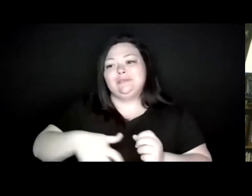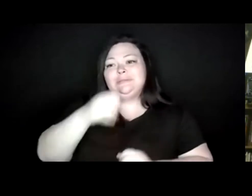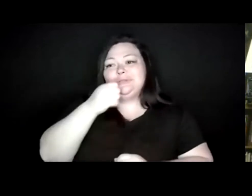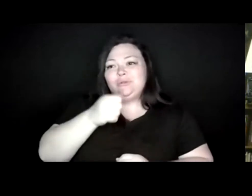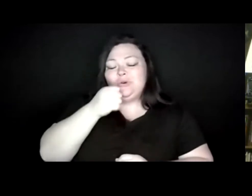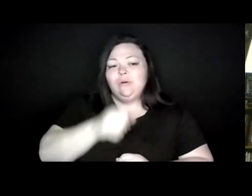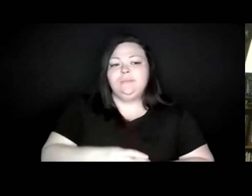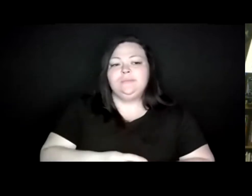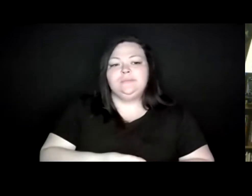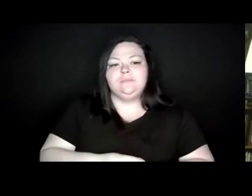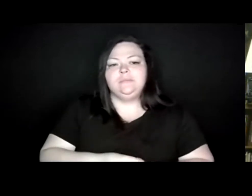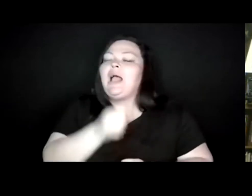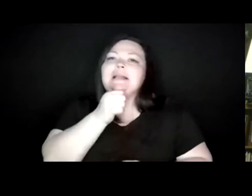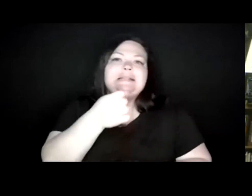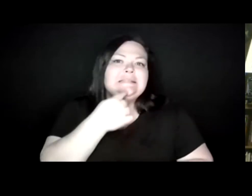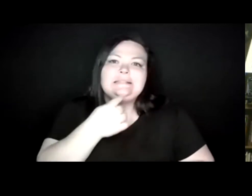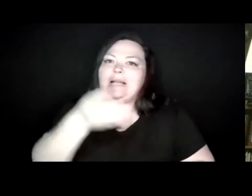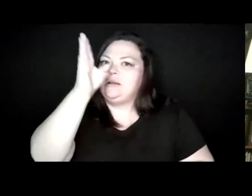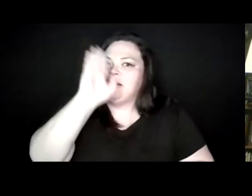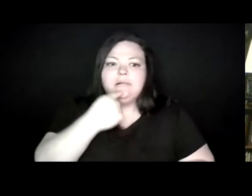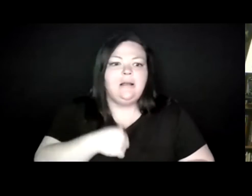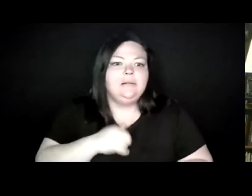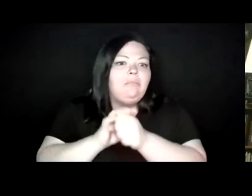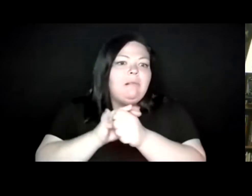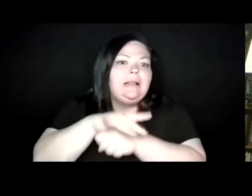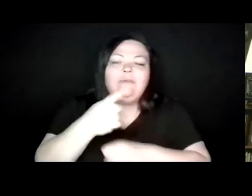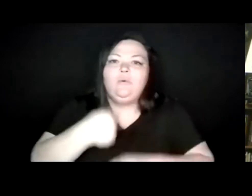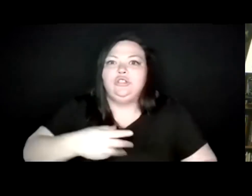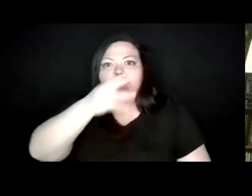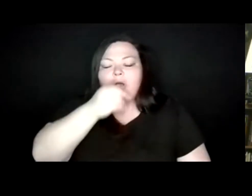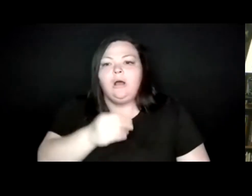I didn’t say that God tells us plenty if we just shut up and see./